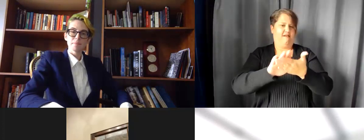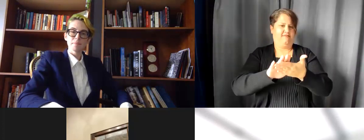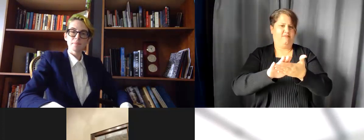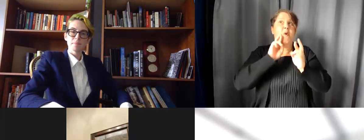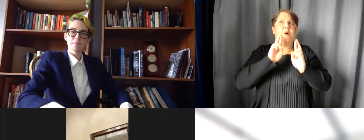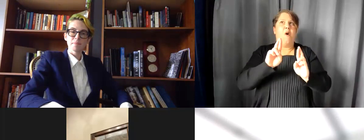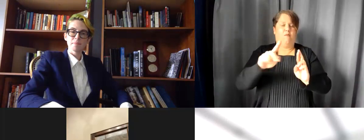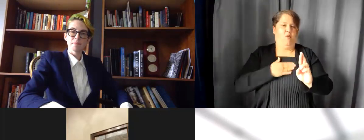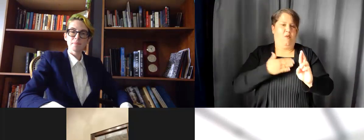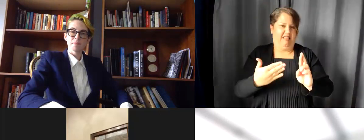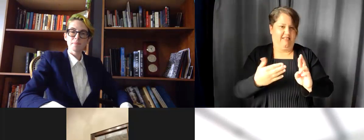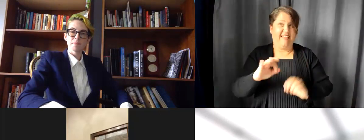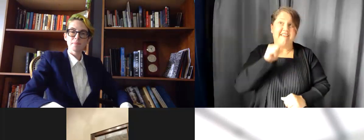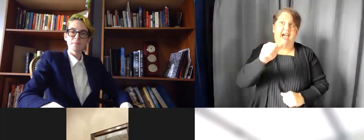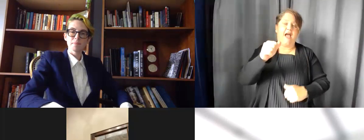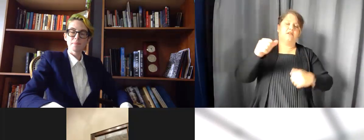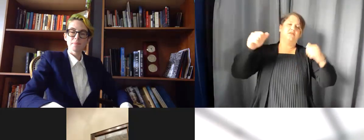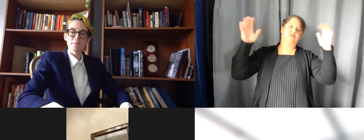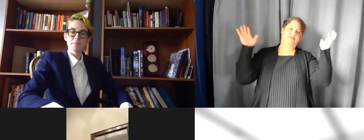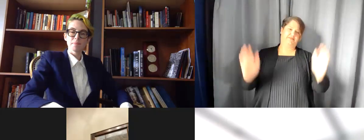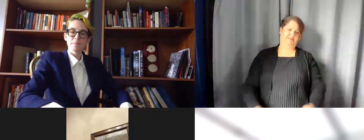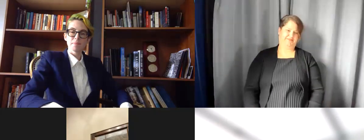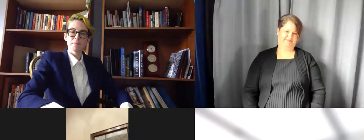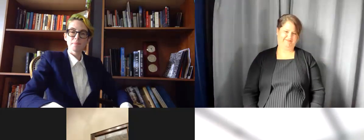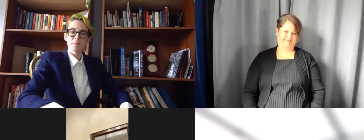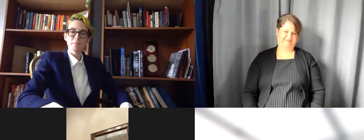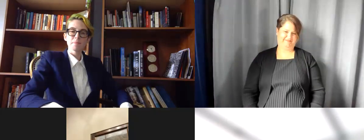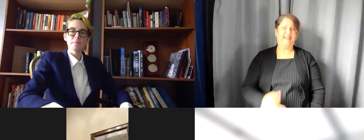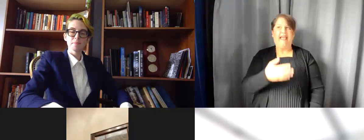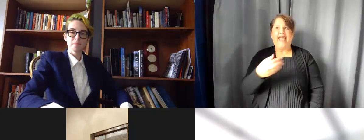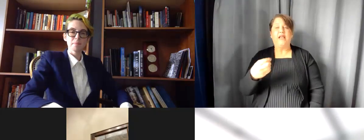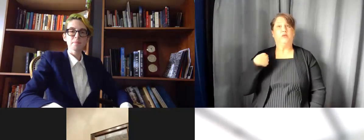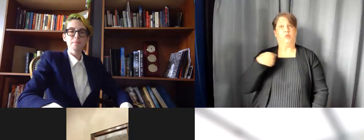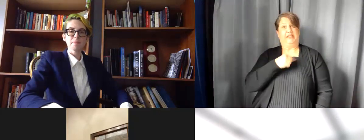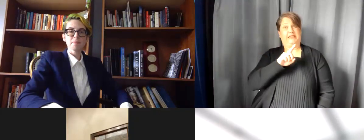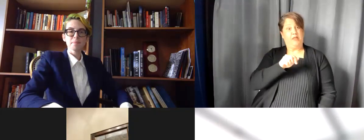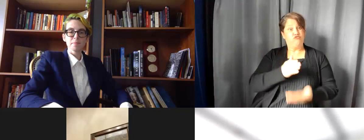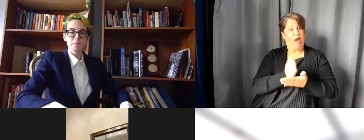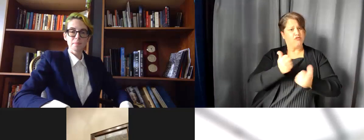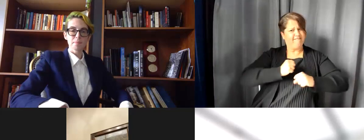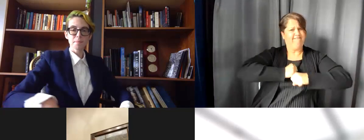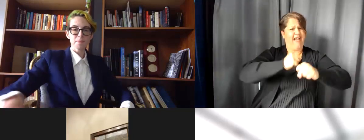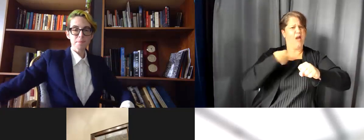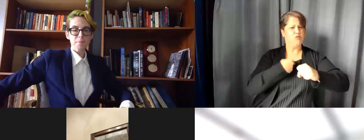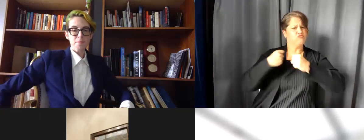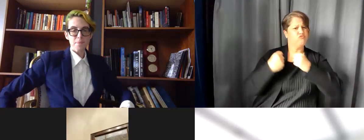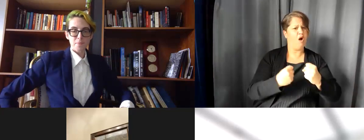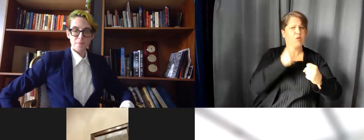Jordan Radford: it's. It's defeating of disabled right disability rights. Because then that's how the community Jordan Radford: then